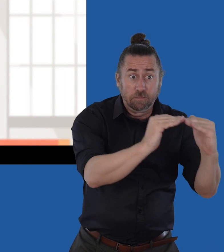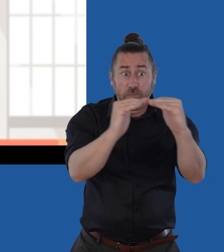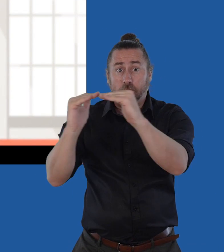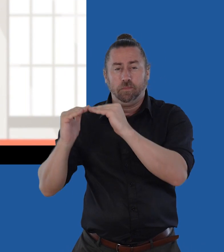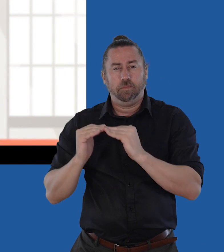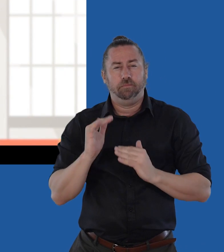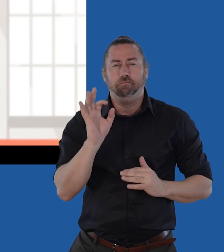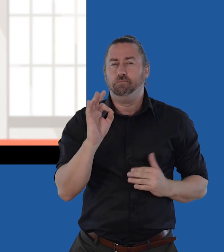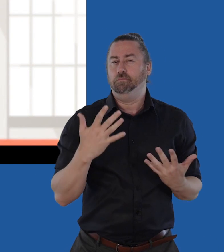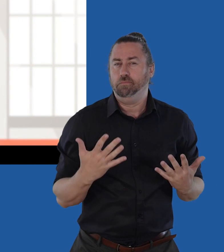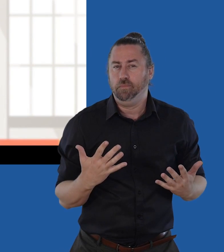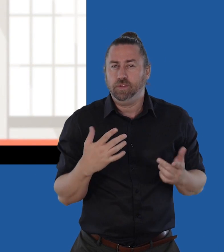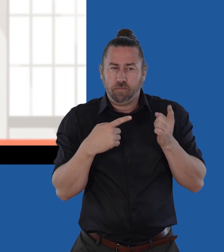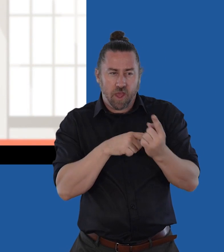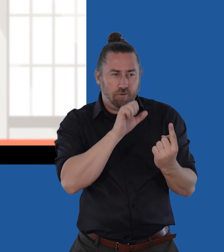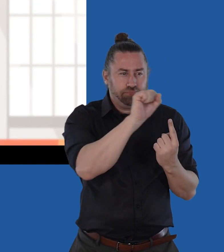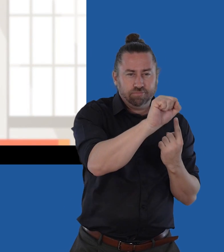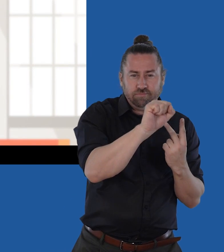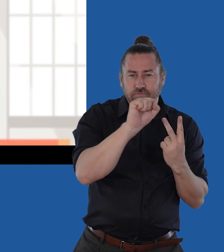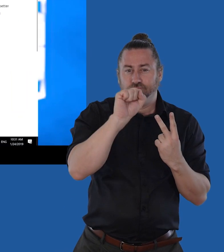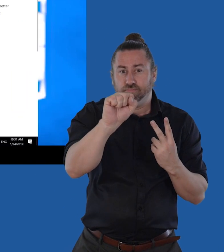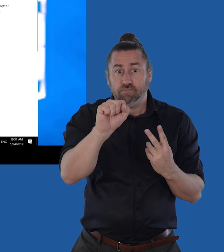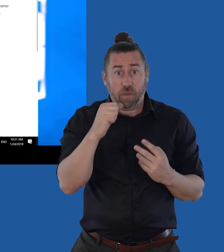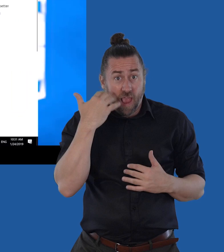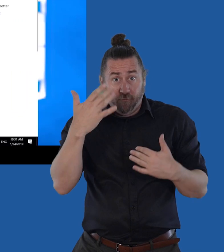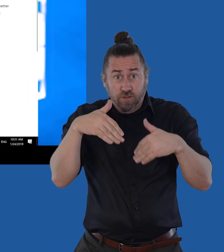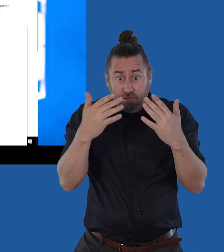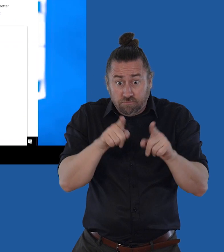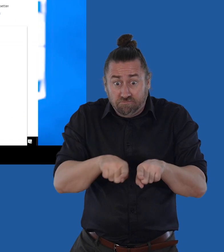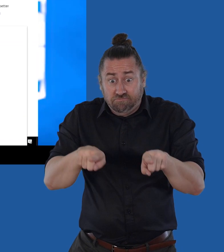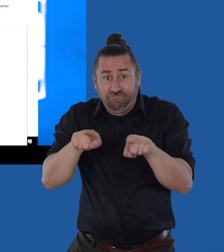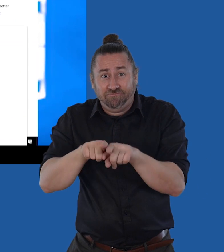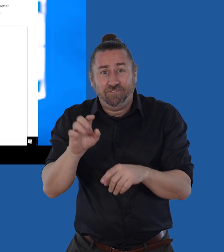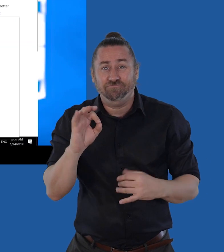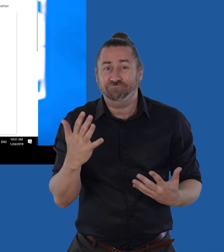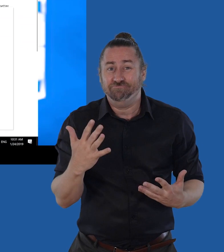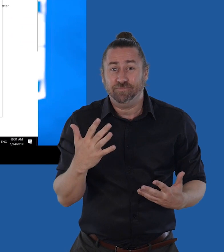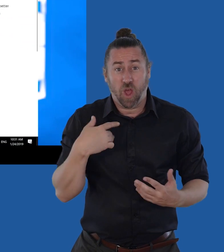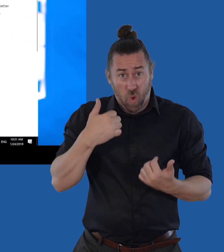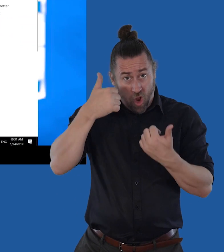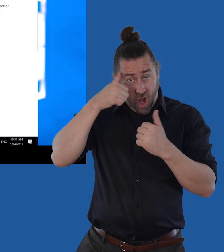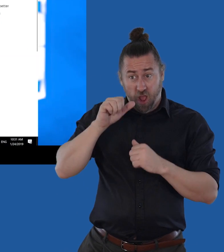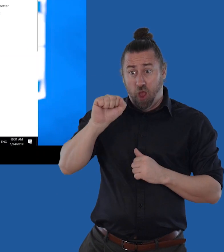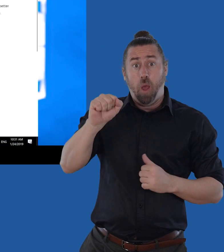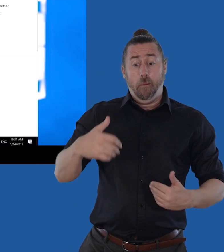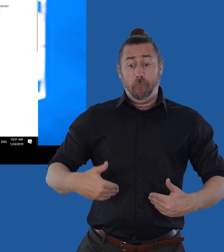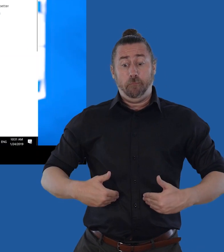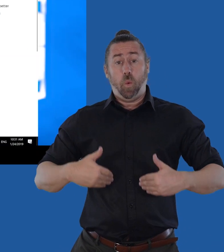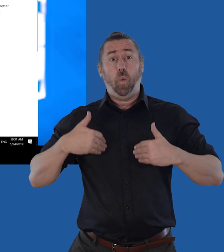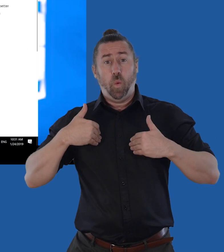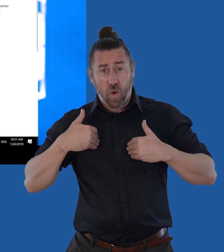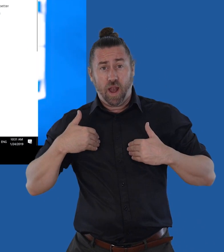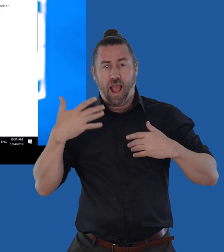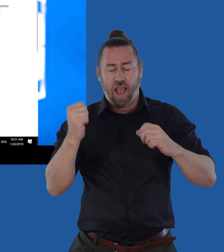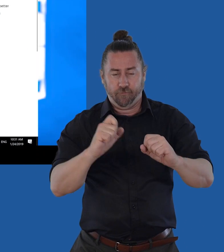abilities will change, even day-to-day. For example, we know people that actually in the morning will use screen magnification software,